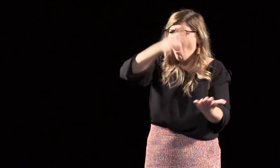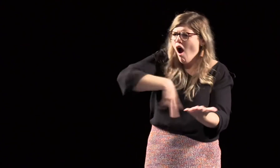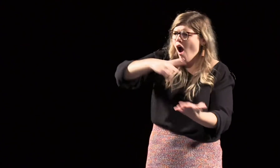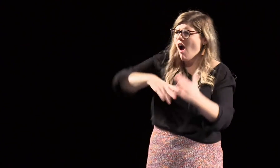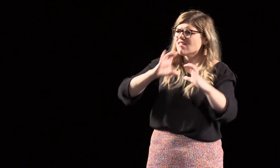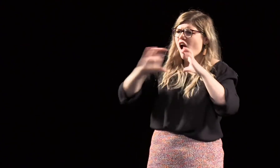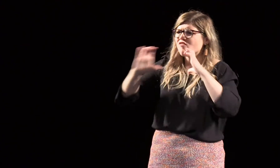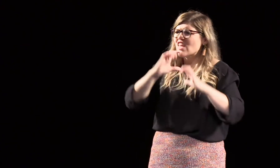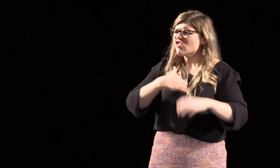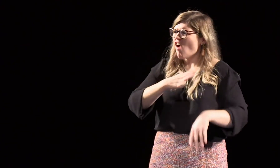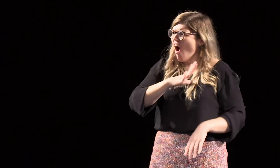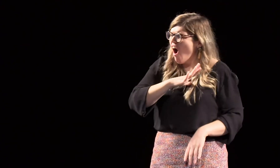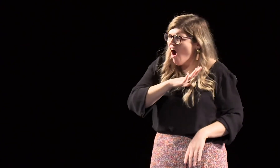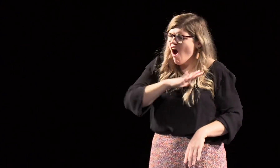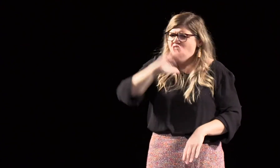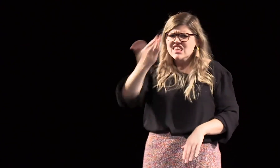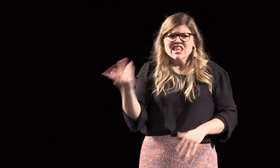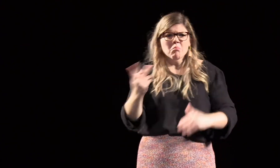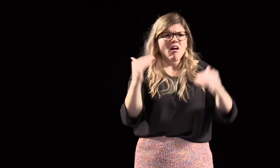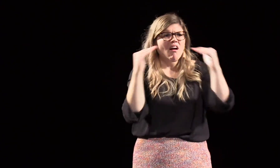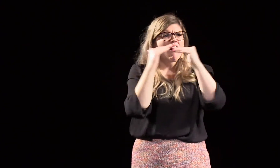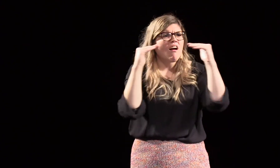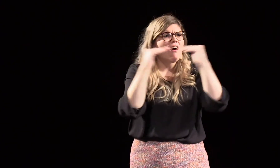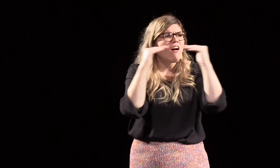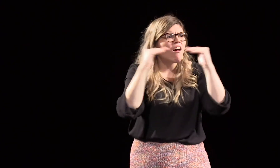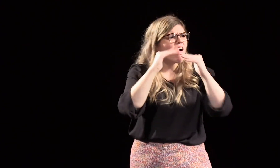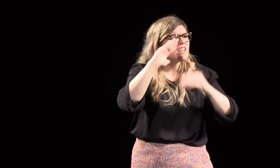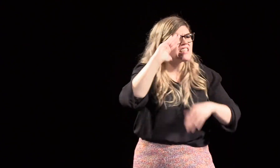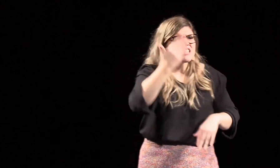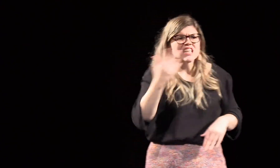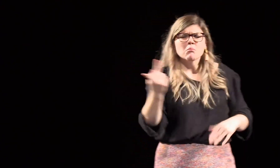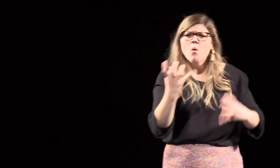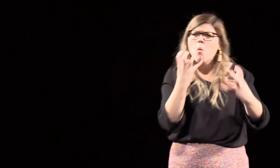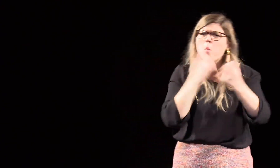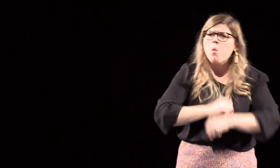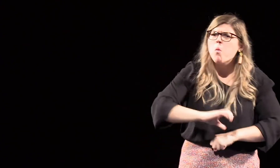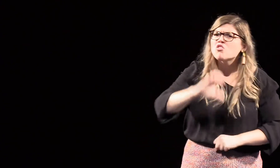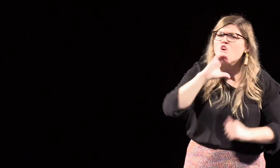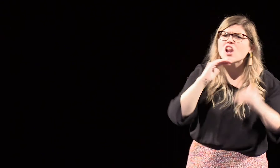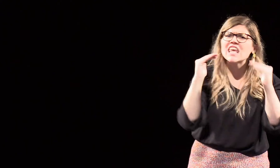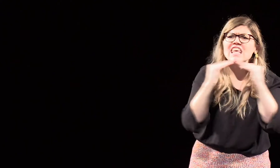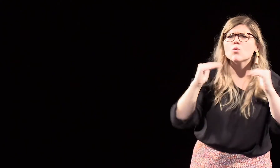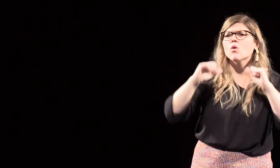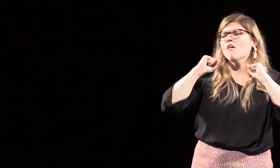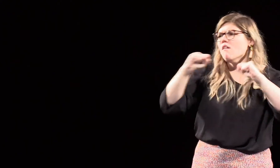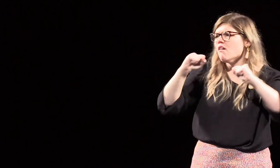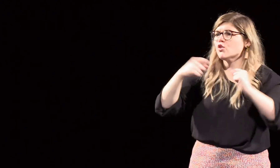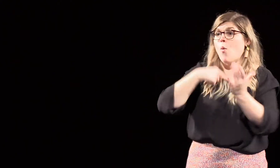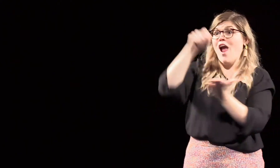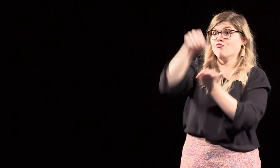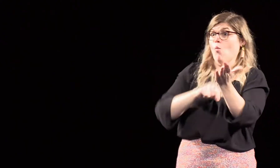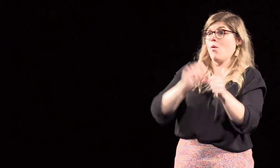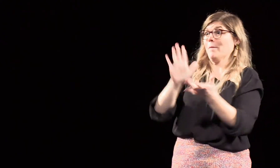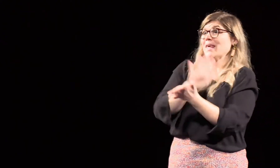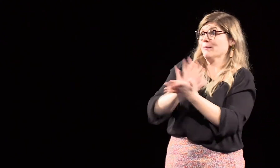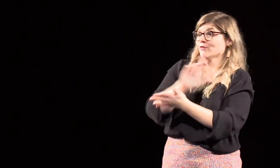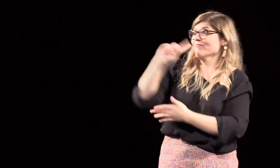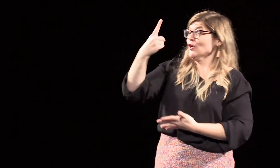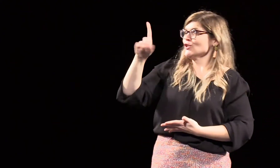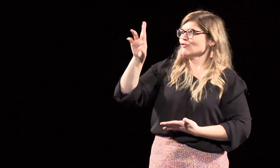So during my time reading these conversations, I noticed, "Wow, there's so much equality. This is wonderful. They're peers."